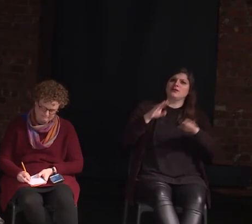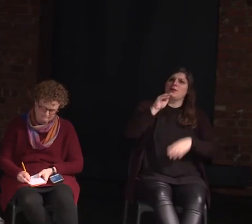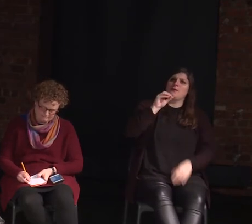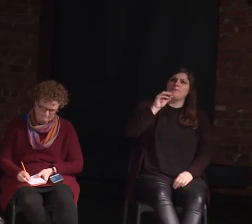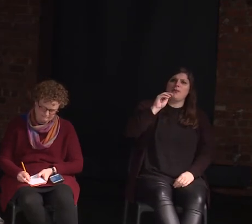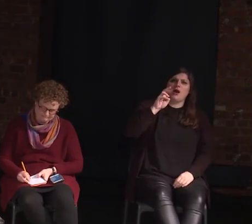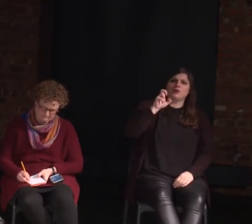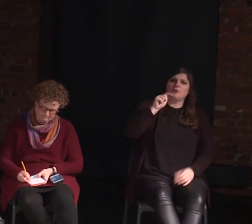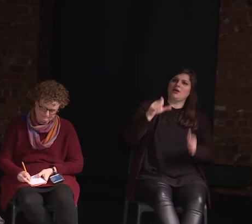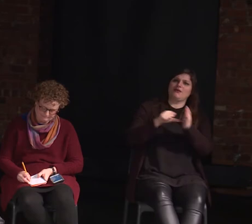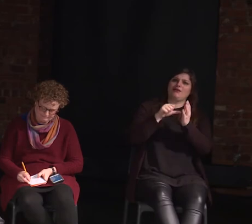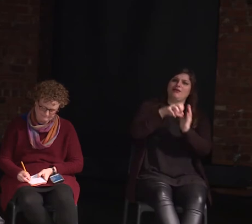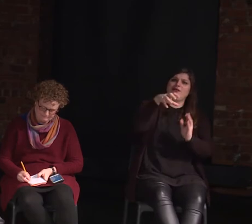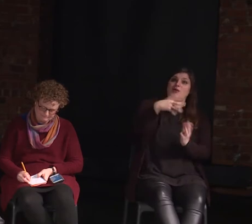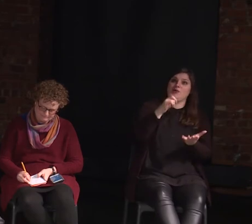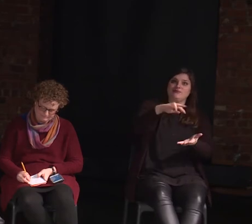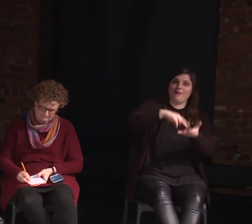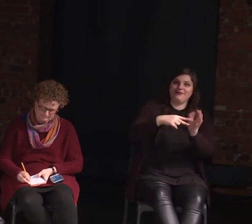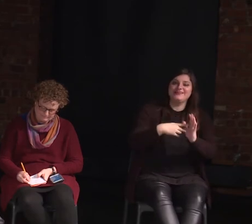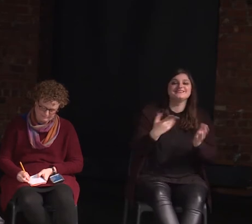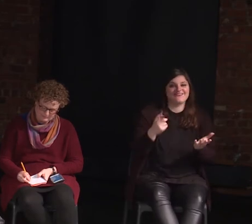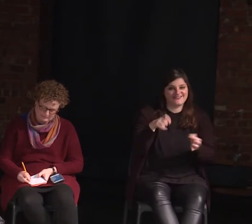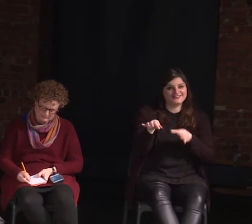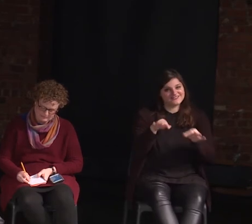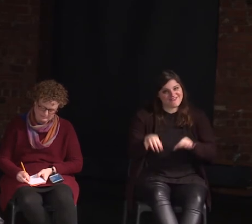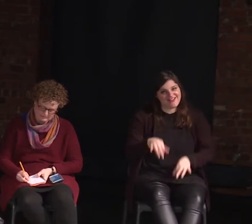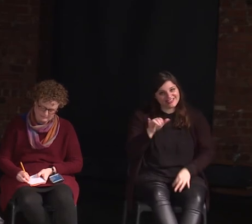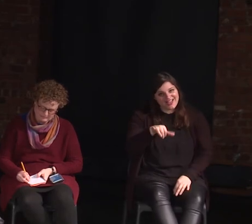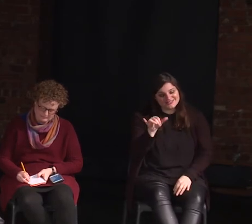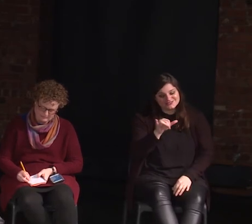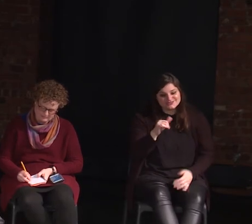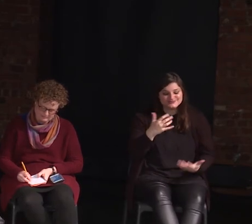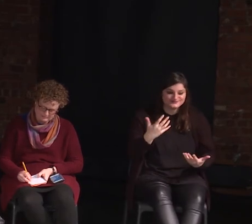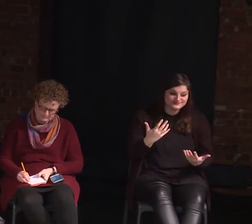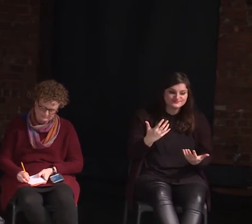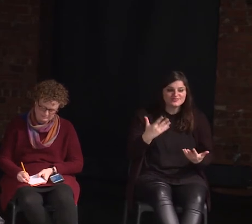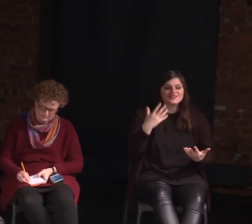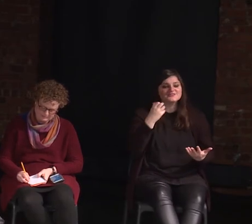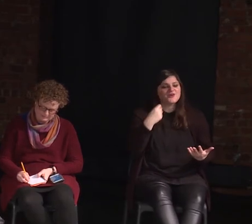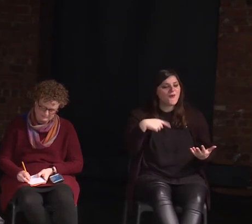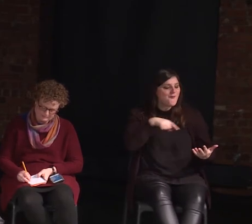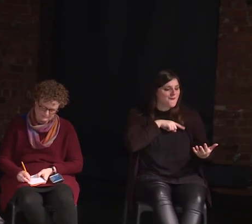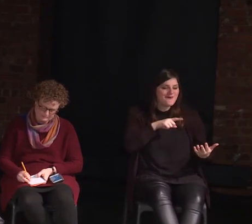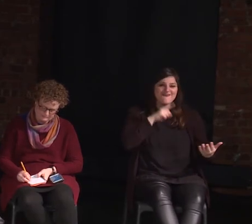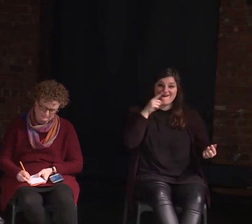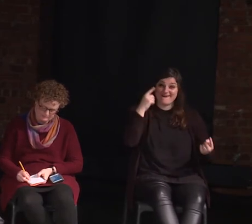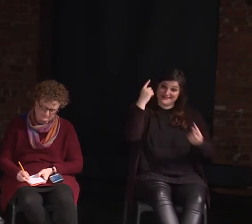One of the things I always like to ponder in a room like this, there's art politics